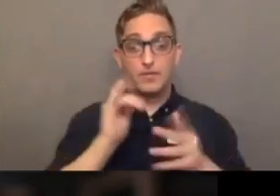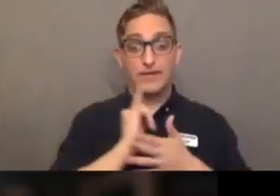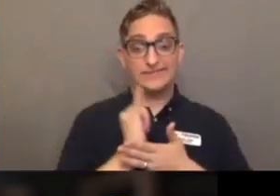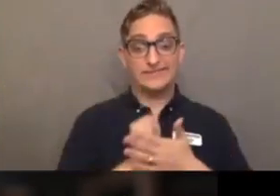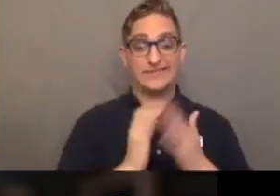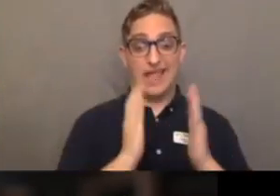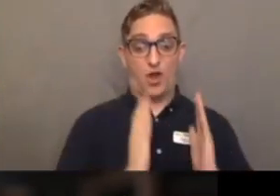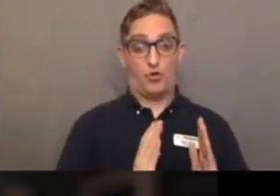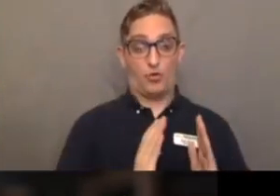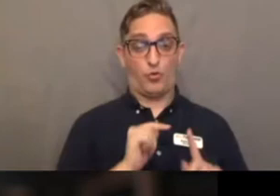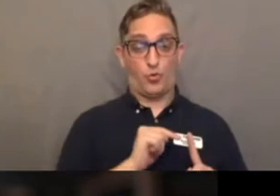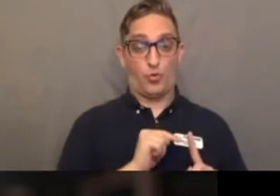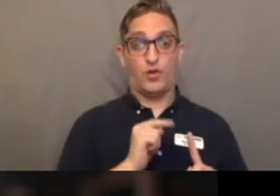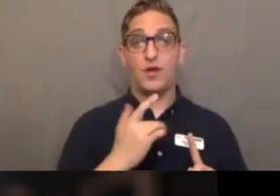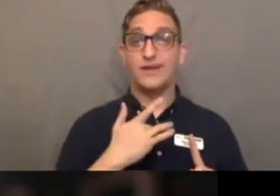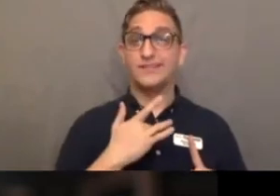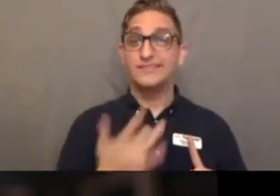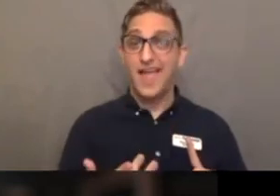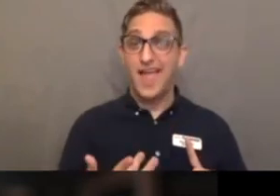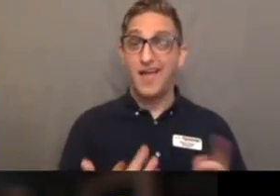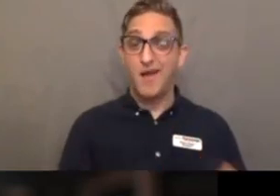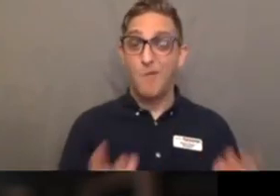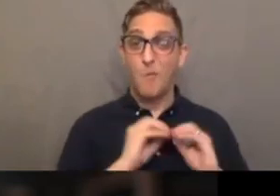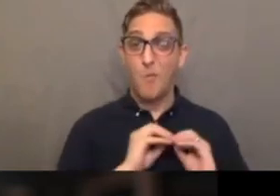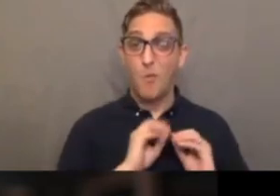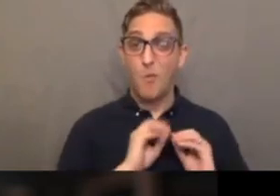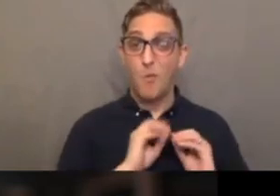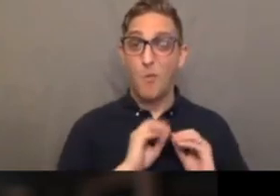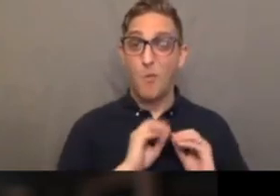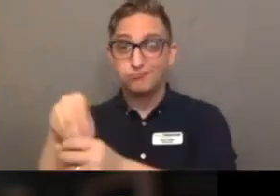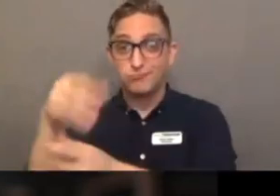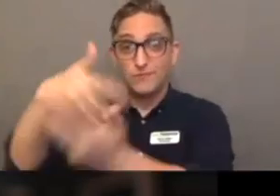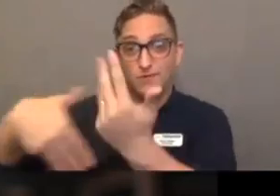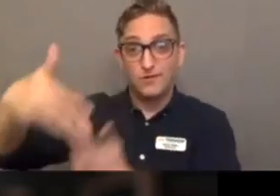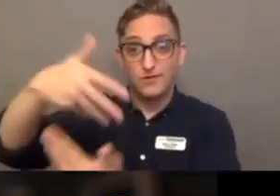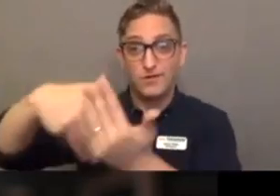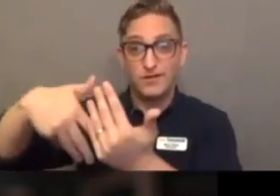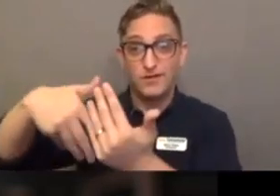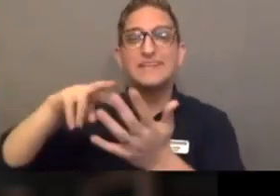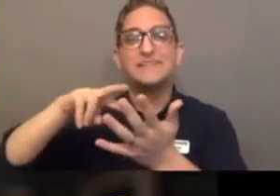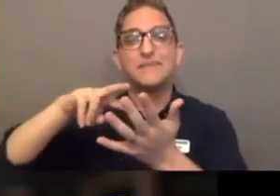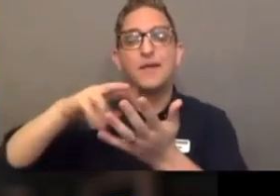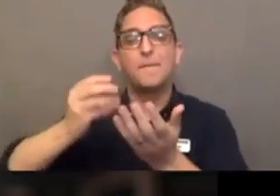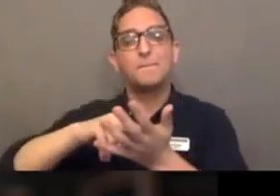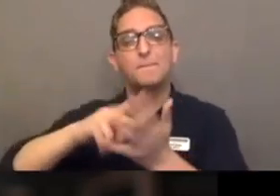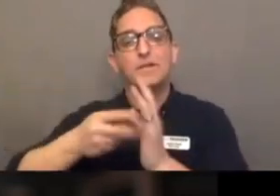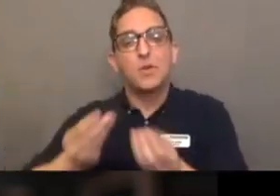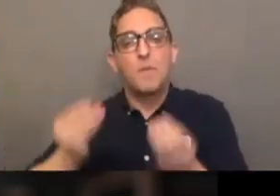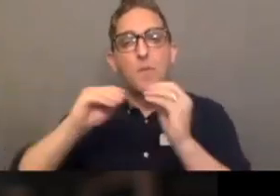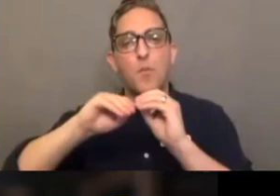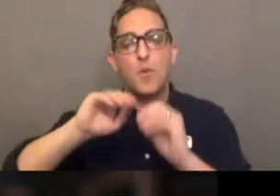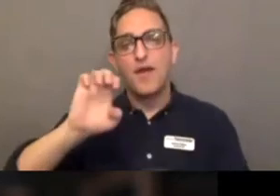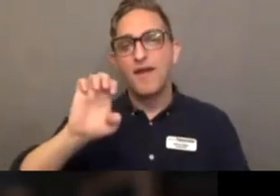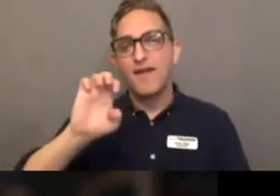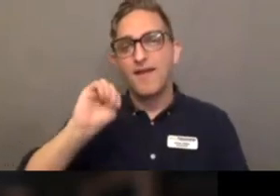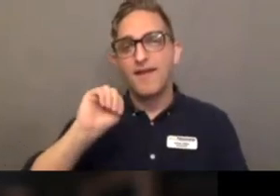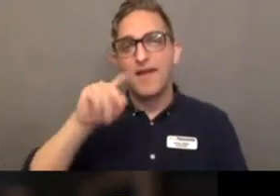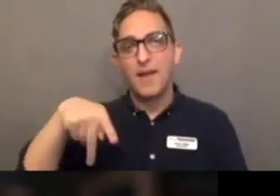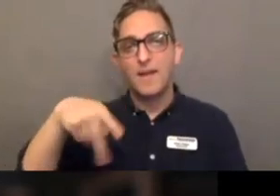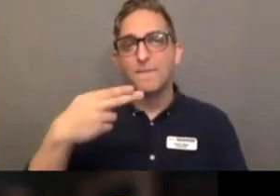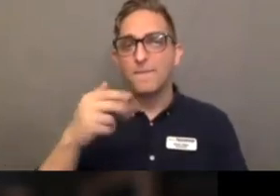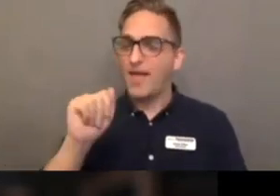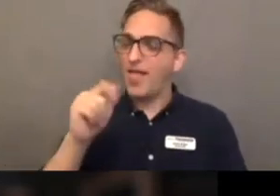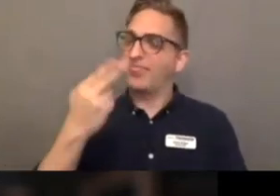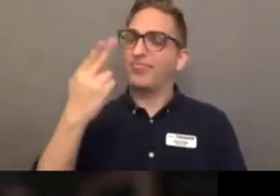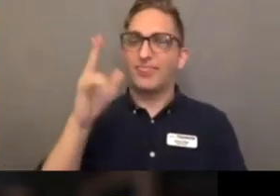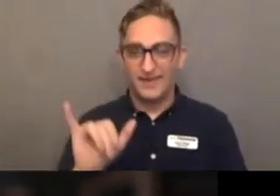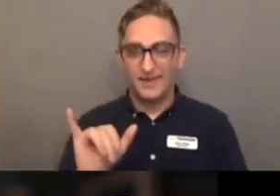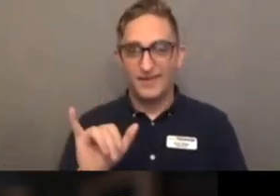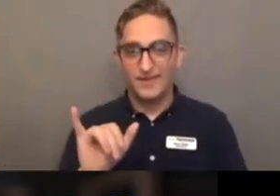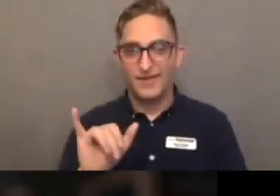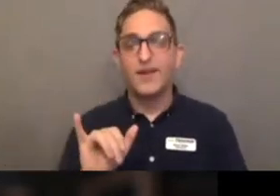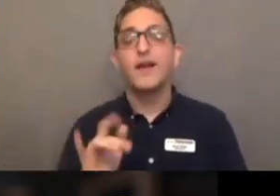more empathy they're able to exercise. There's a thread in the design world these